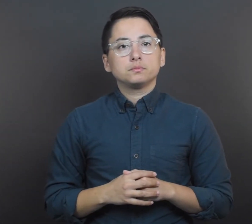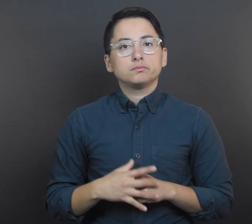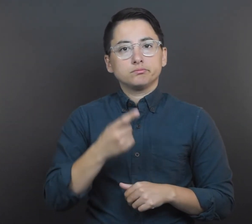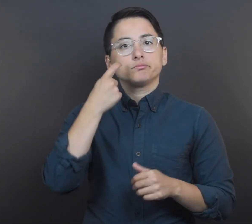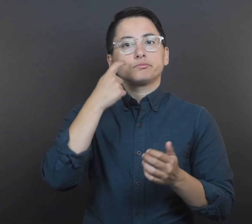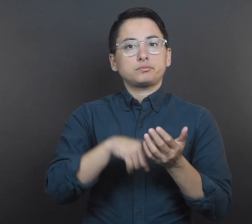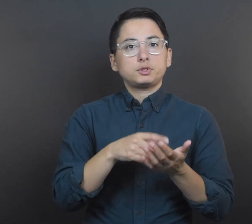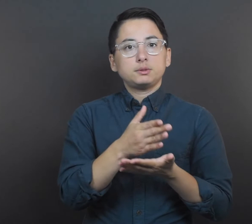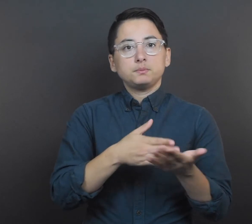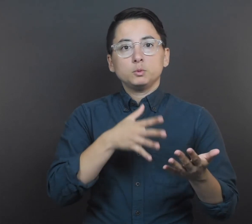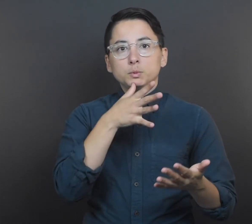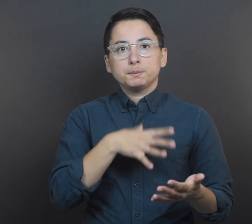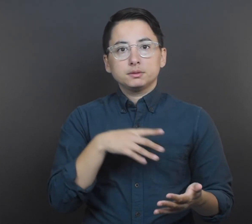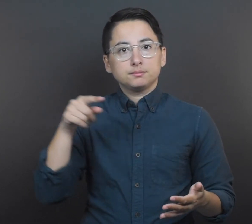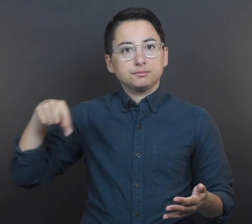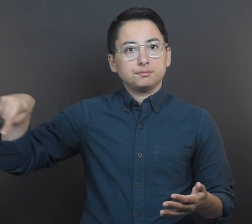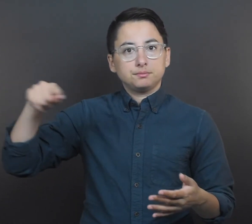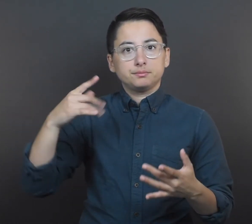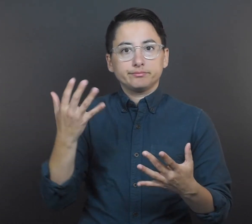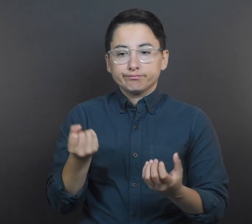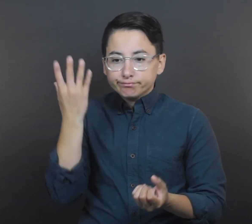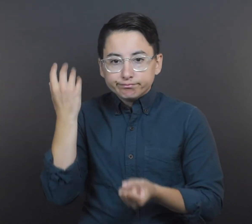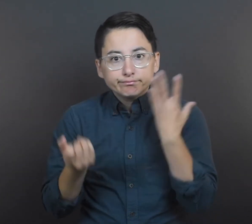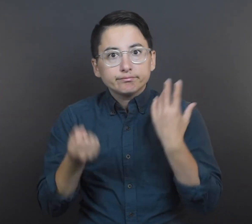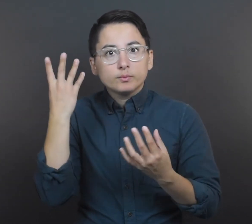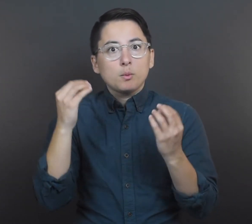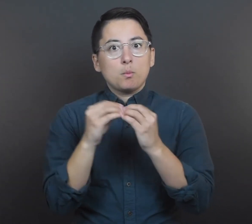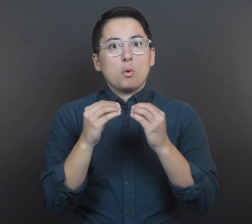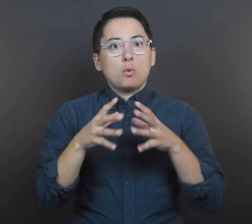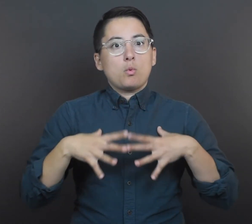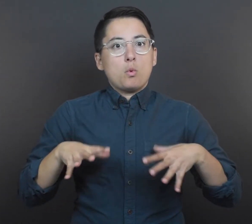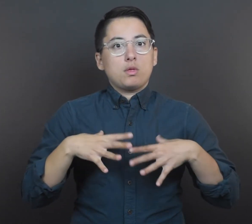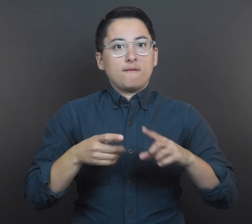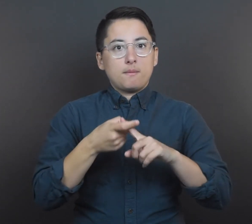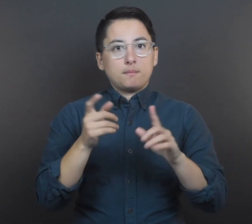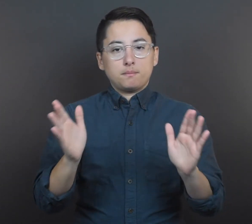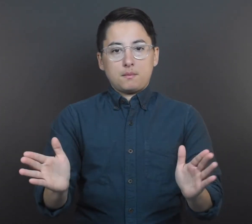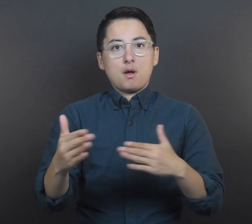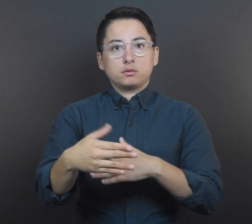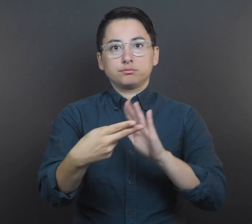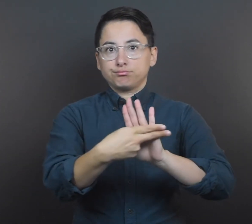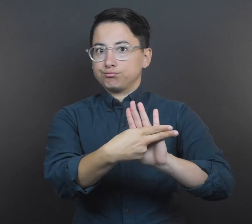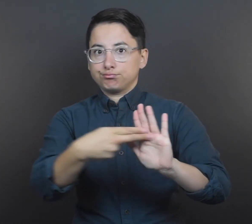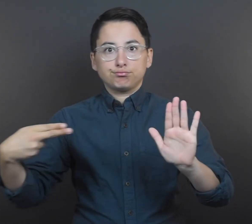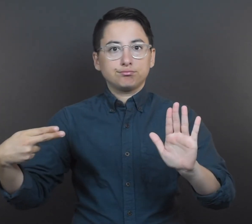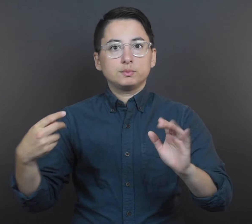with a stinging regret that she could not get more items to donate to the children before